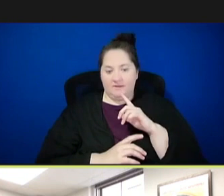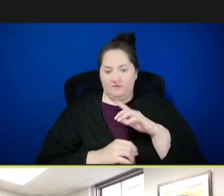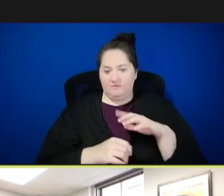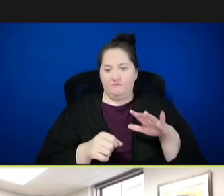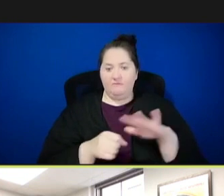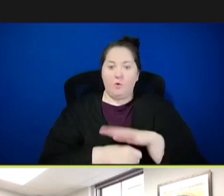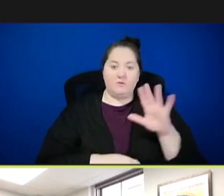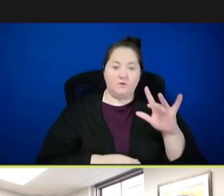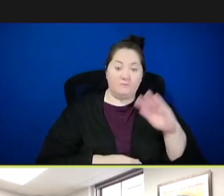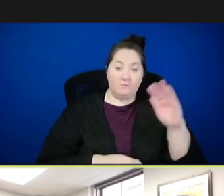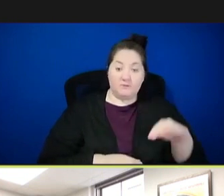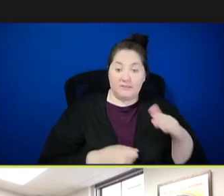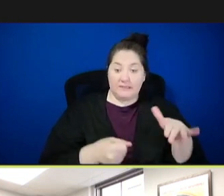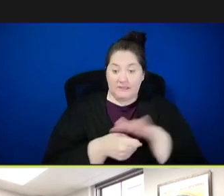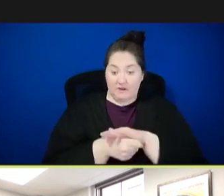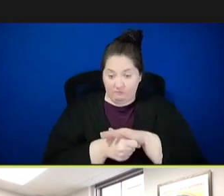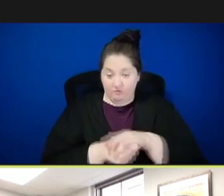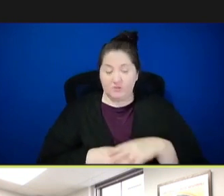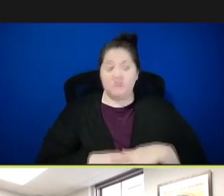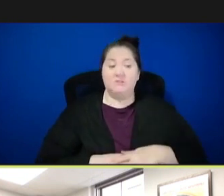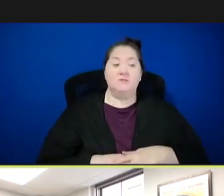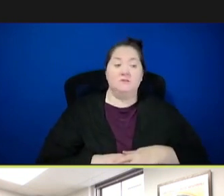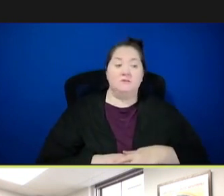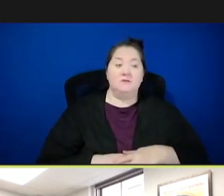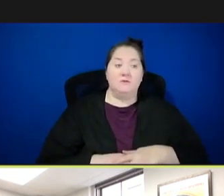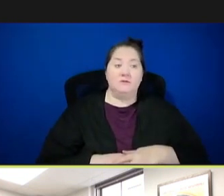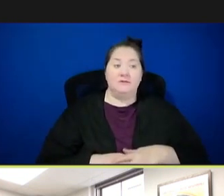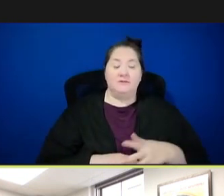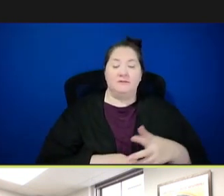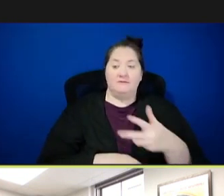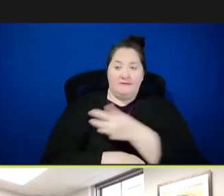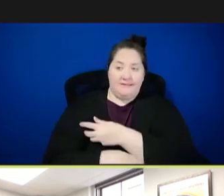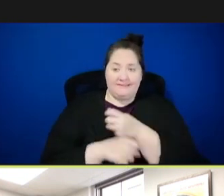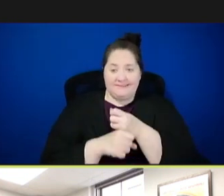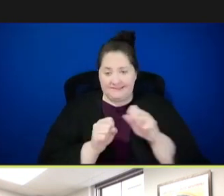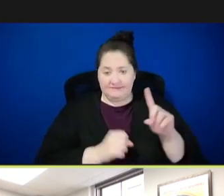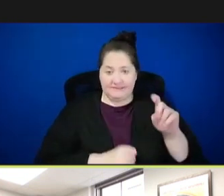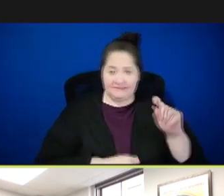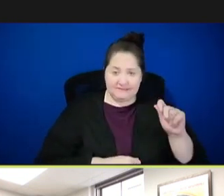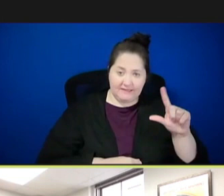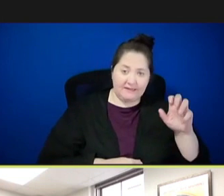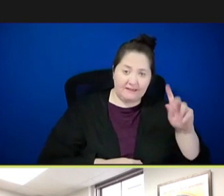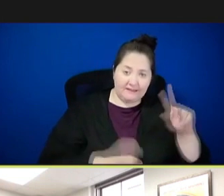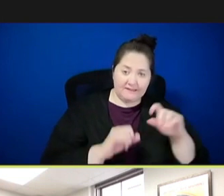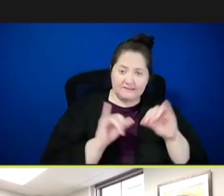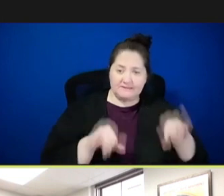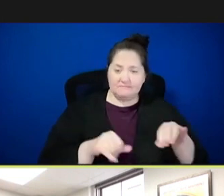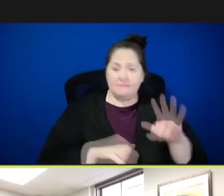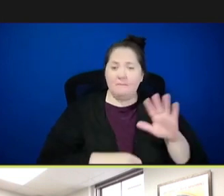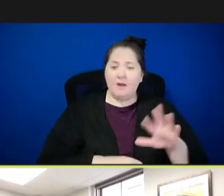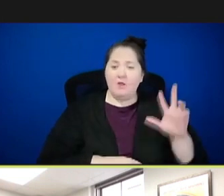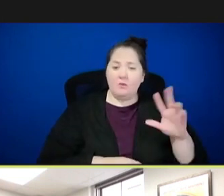coverage and the vaccine safety data link system, which is about three percent of the United States